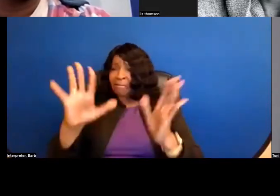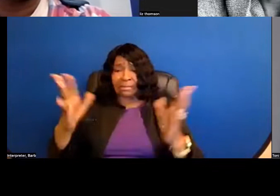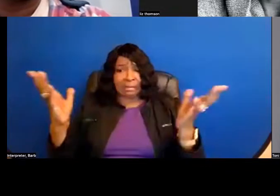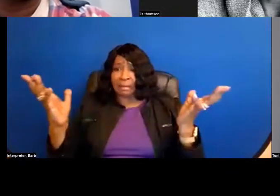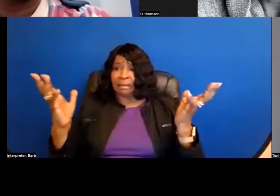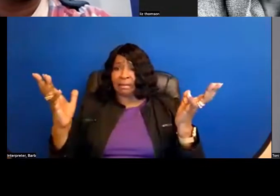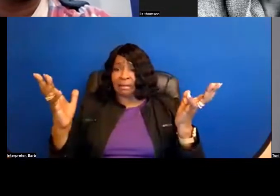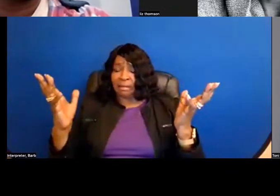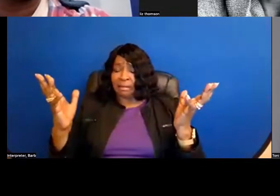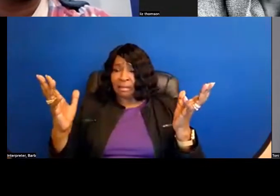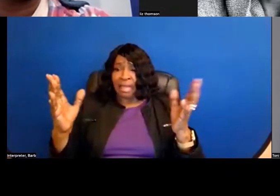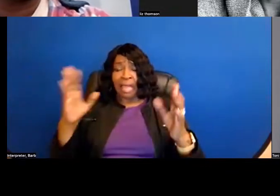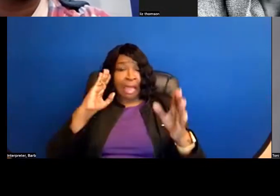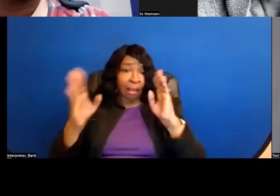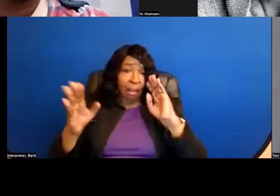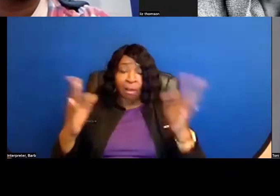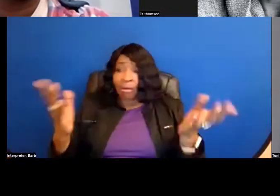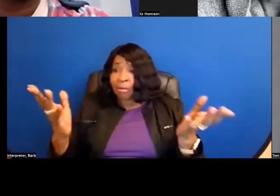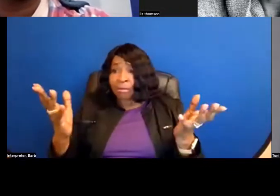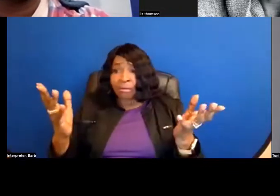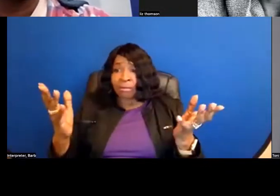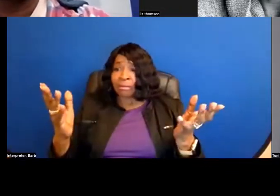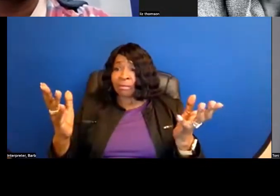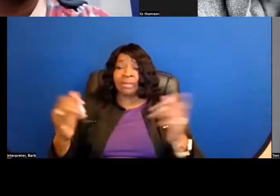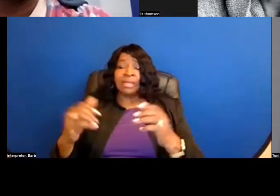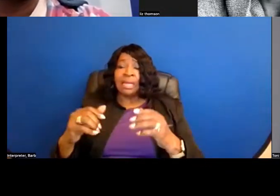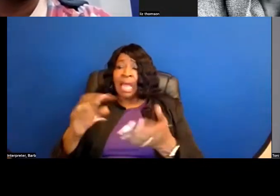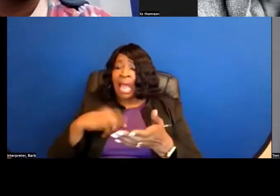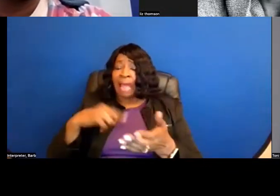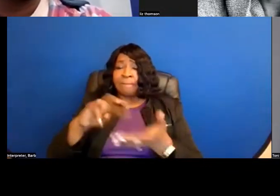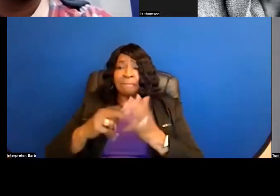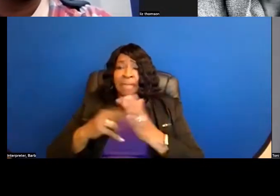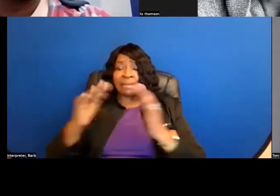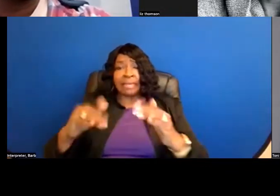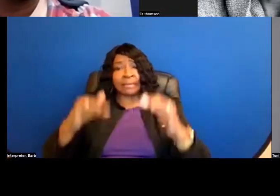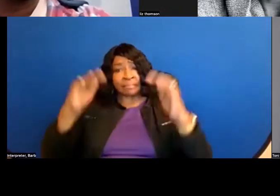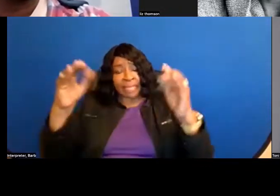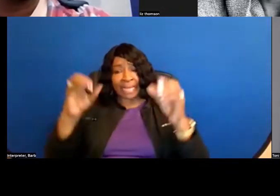hello, higher ed institution and then the DCC, obviously.